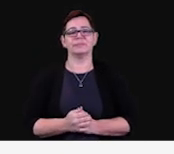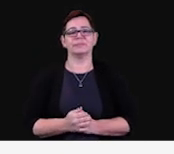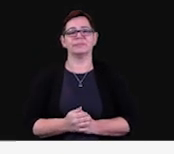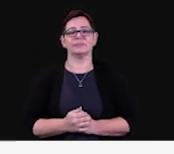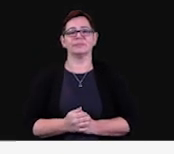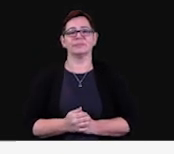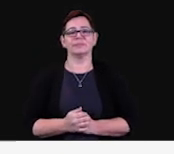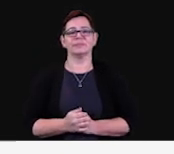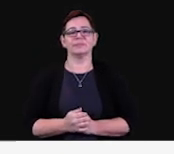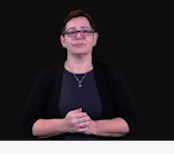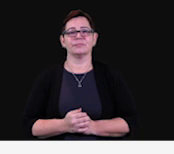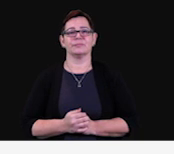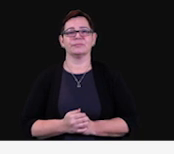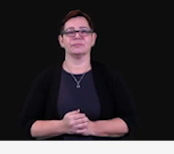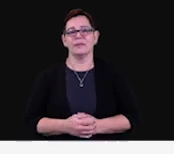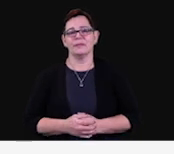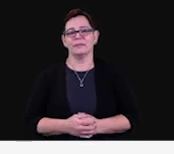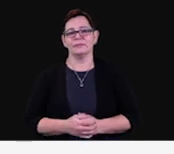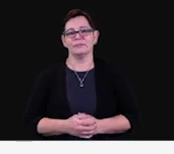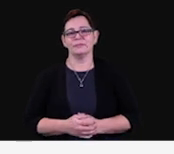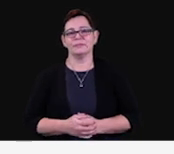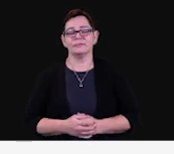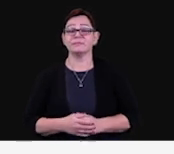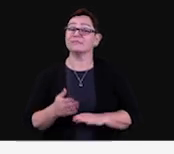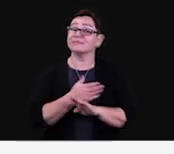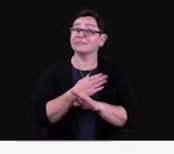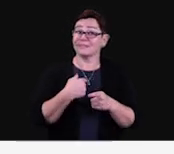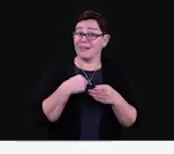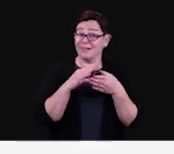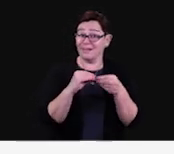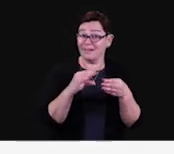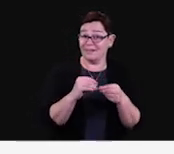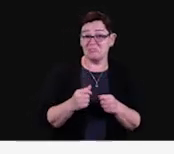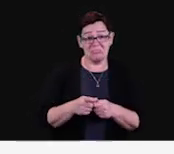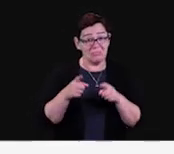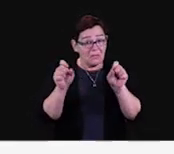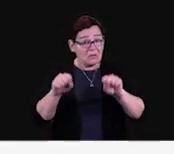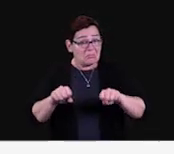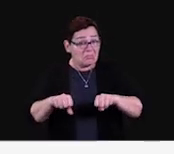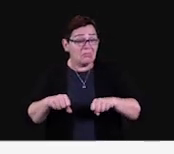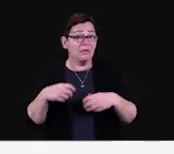As I mentioned, you may be able to get your taxes done by a volunteer for free!